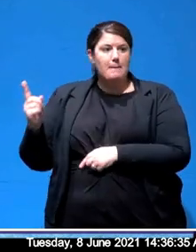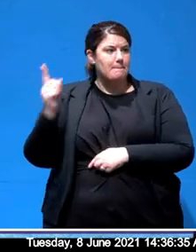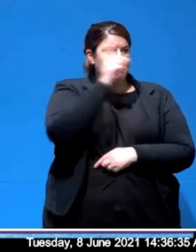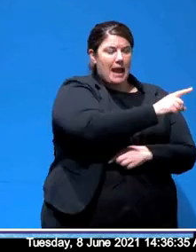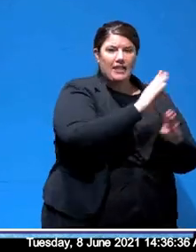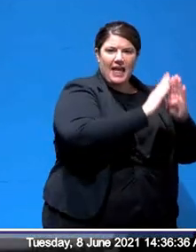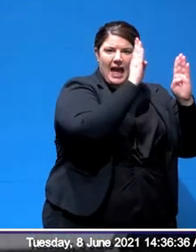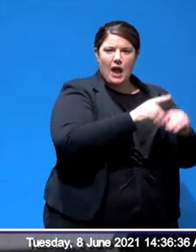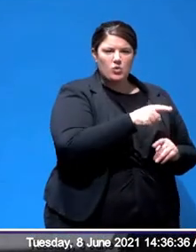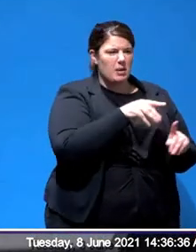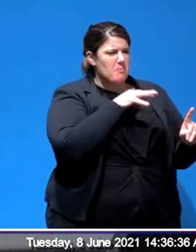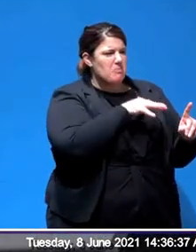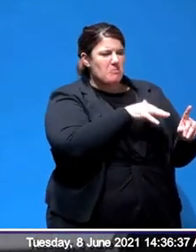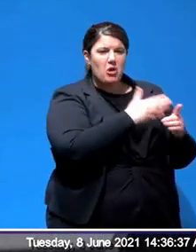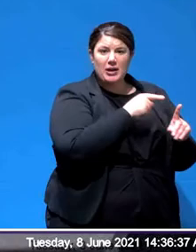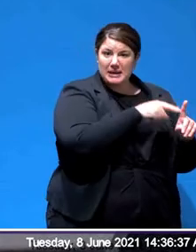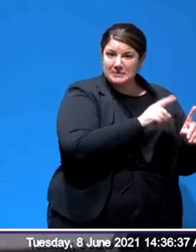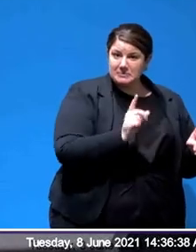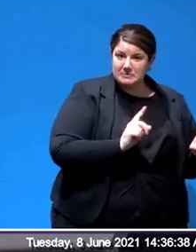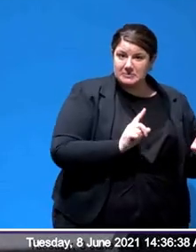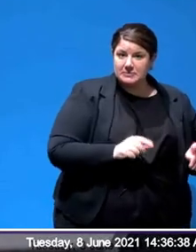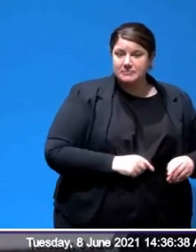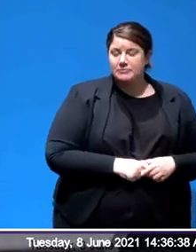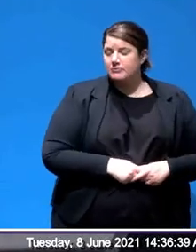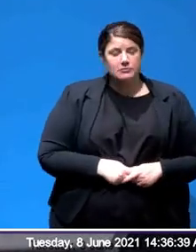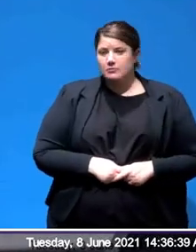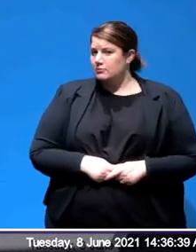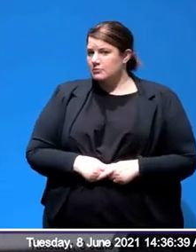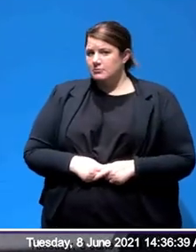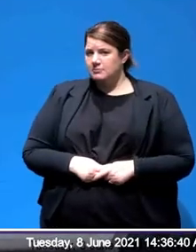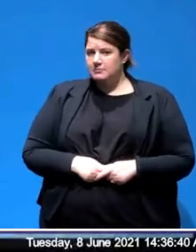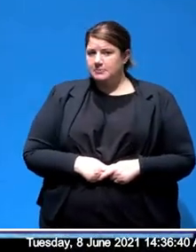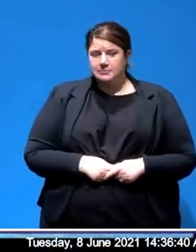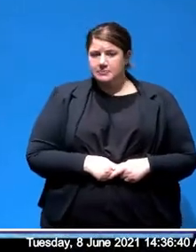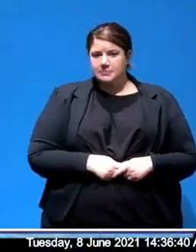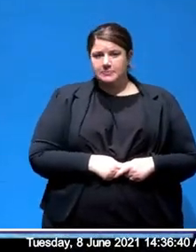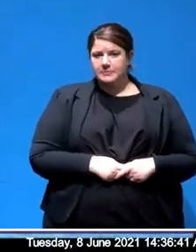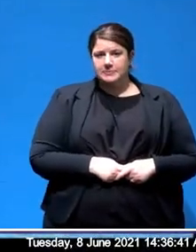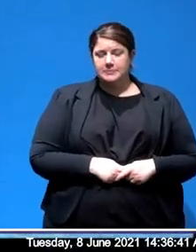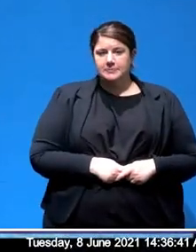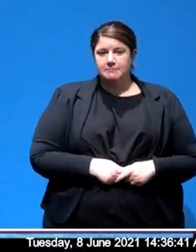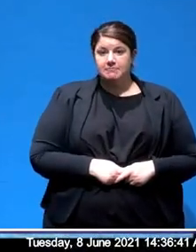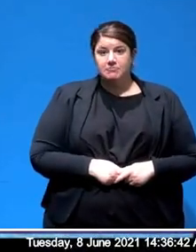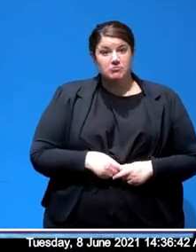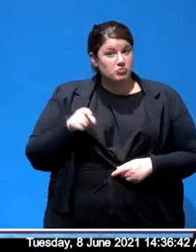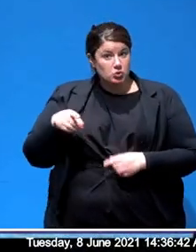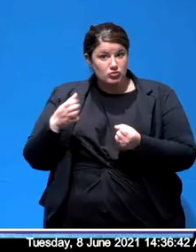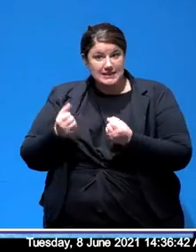I don't believe that was the case, no. Did you receive any reports to that effect?